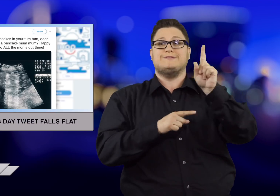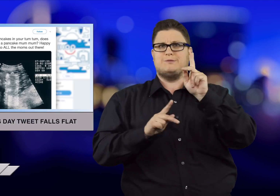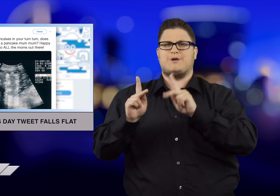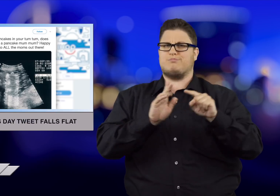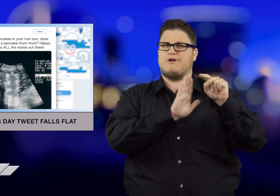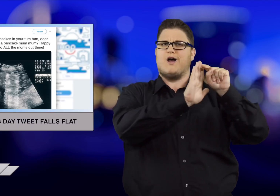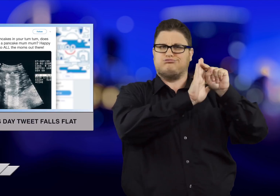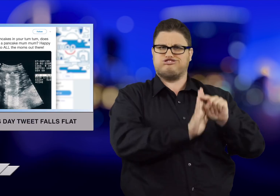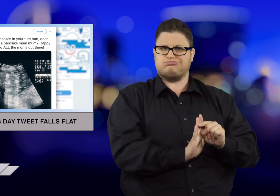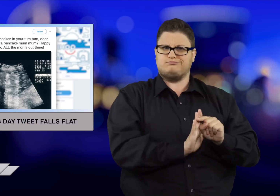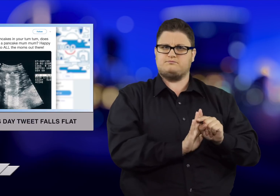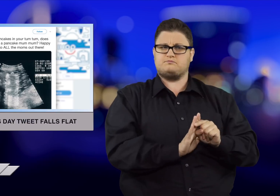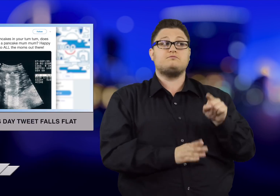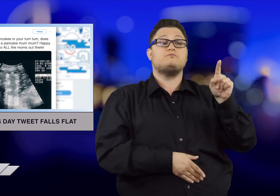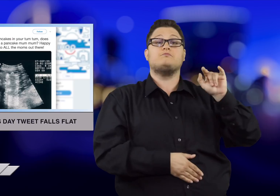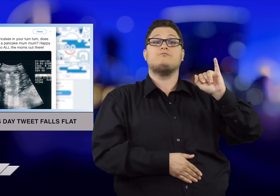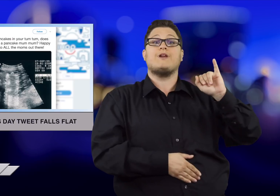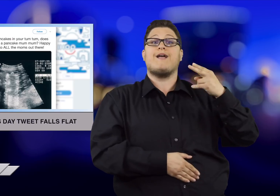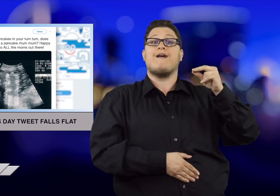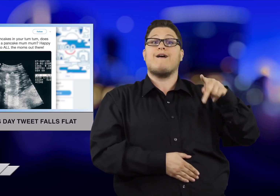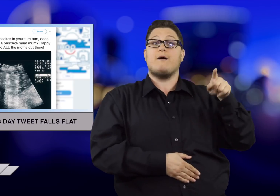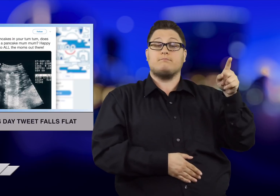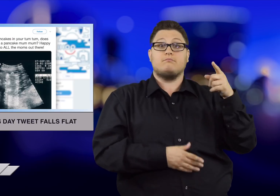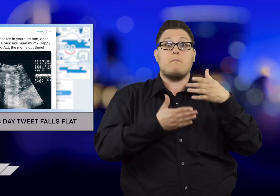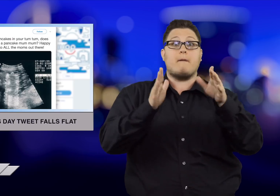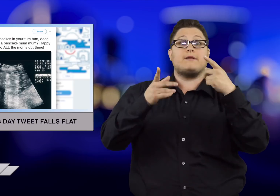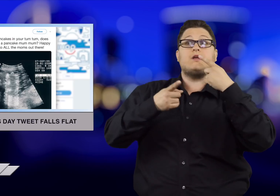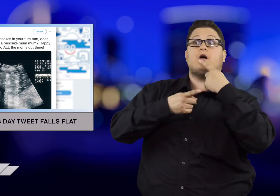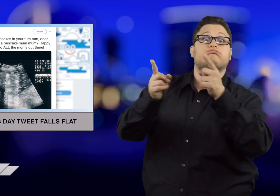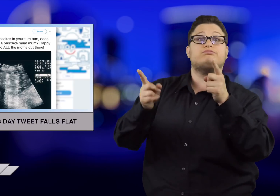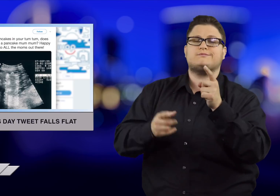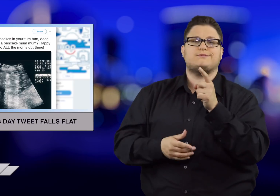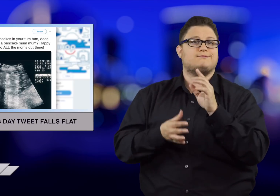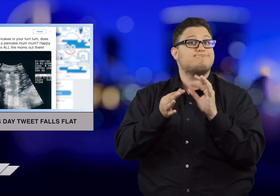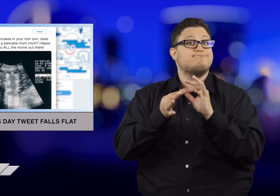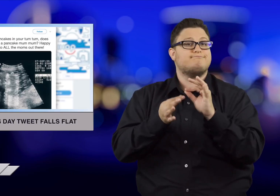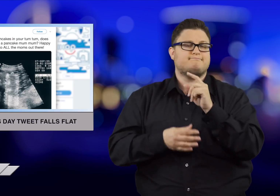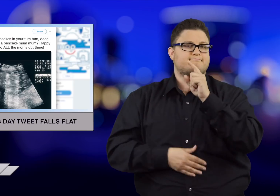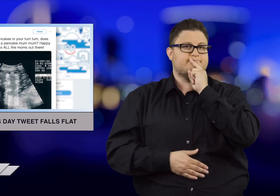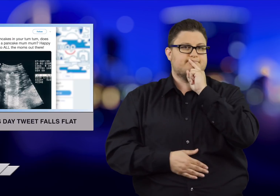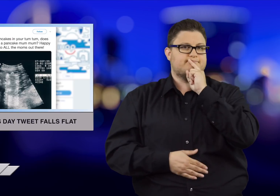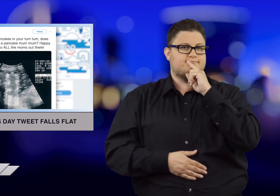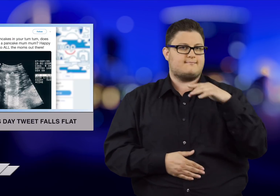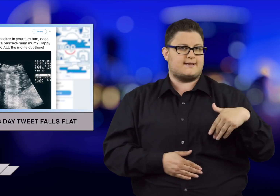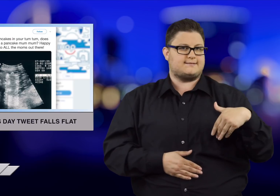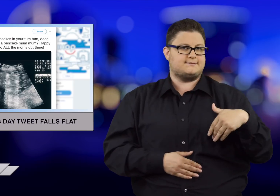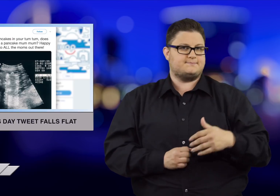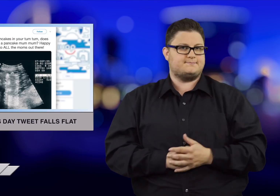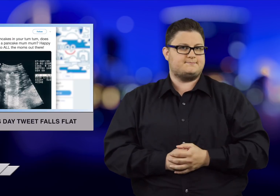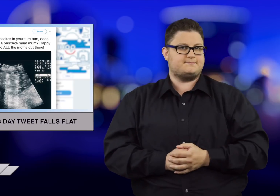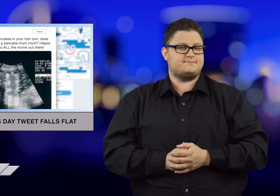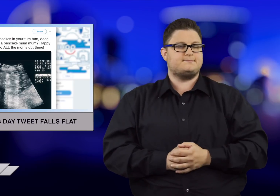As for IHOP, it has yet to publicly comment on the tweet's negative reaction.